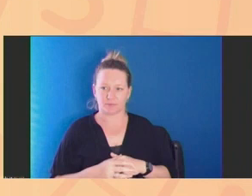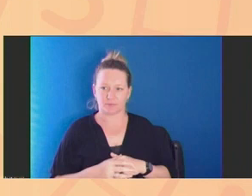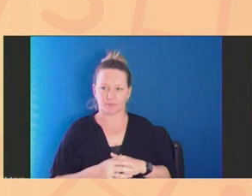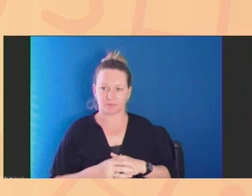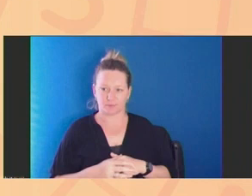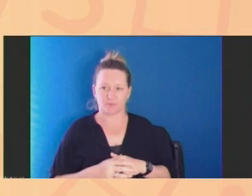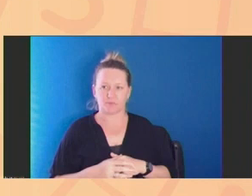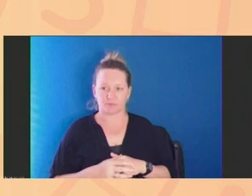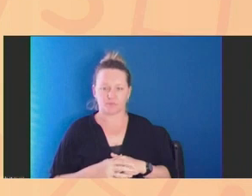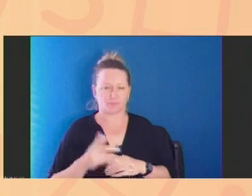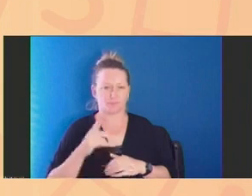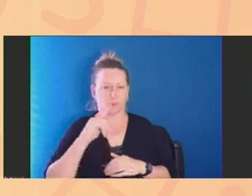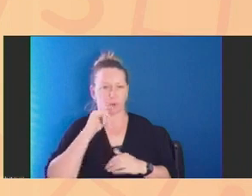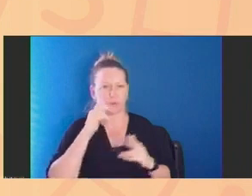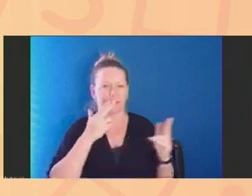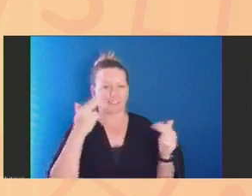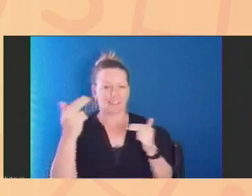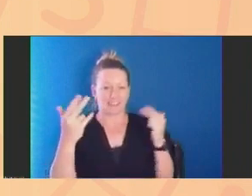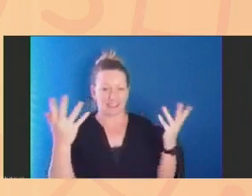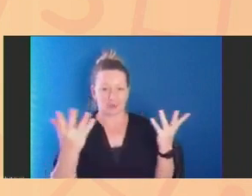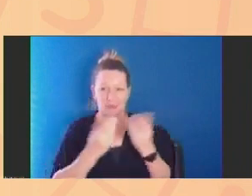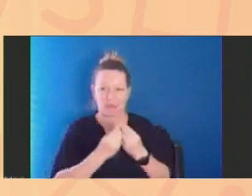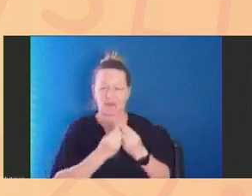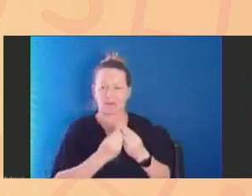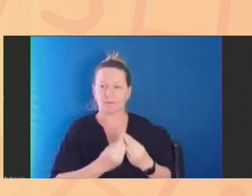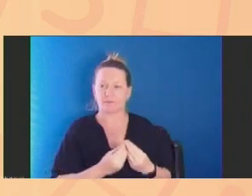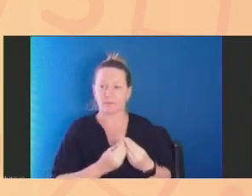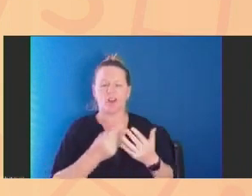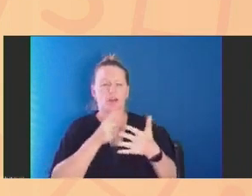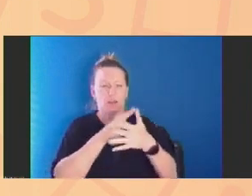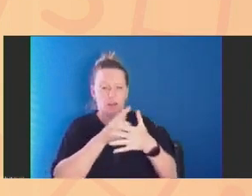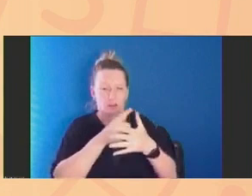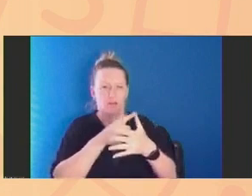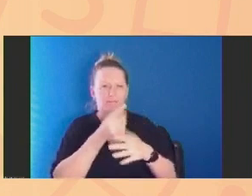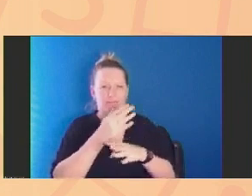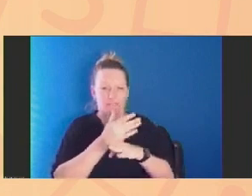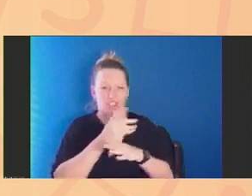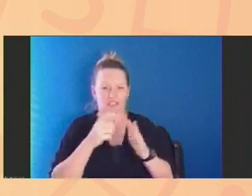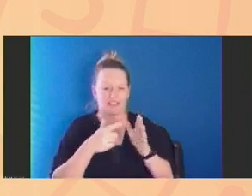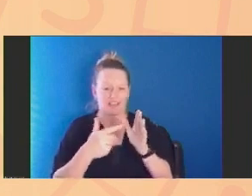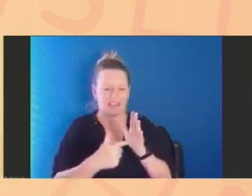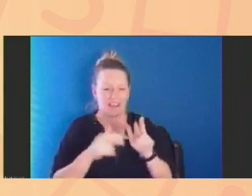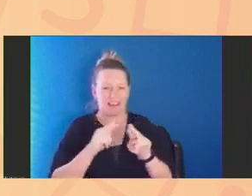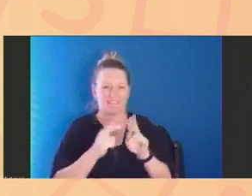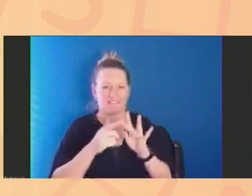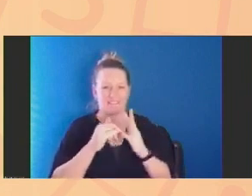It's called (UNKNOWN) Thank you.